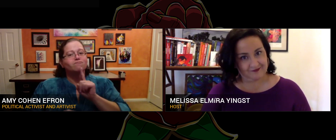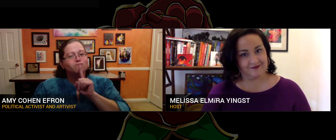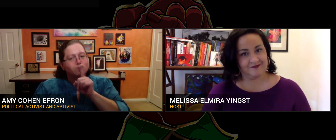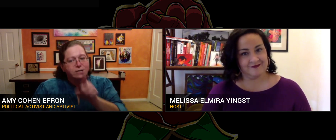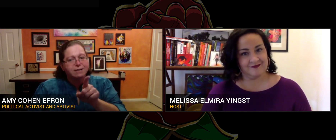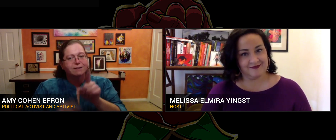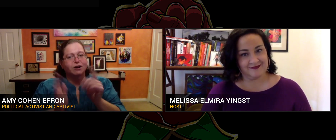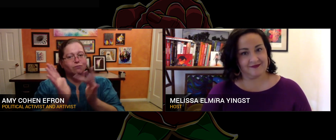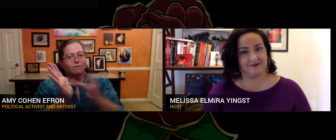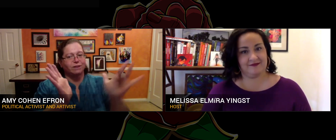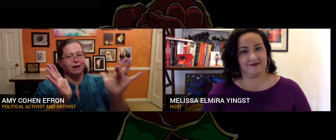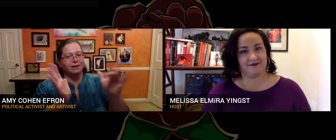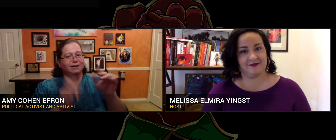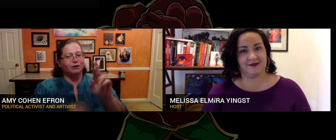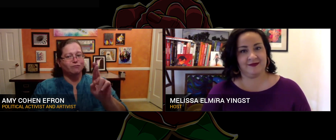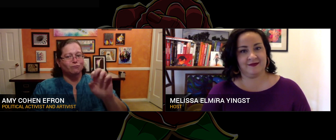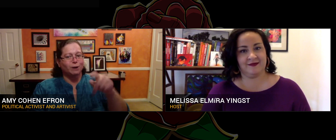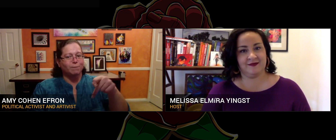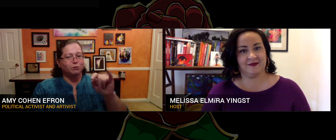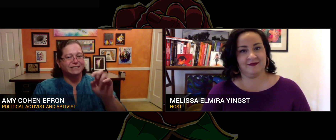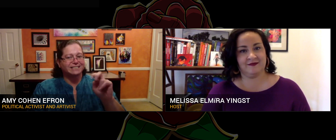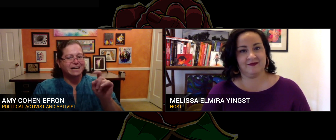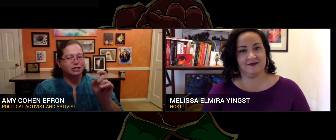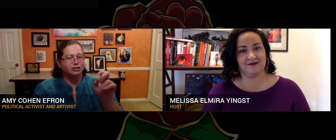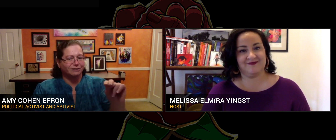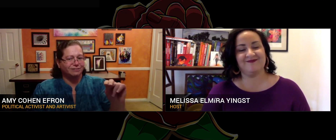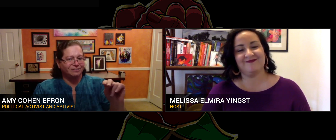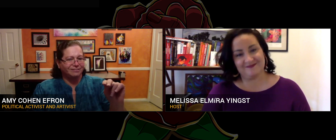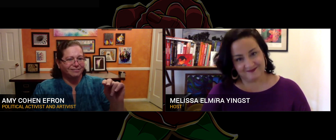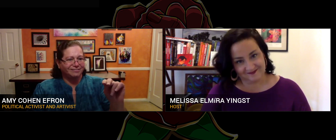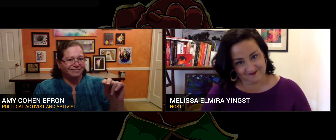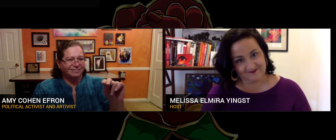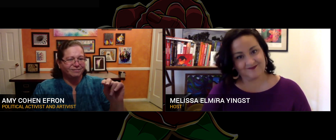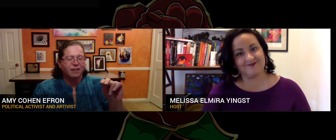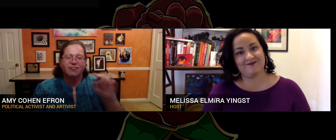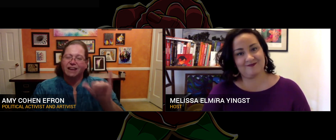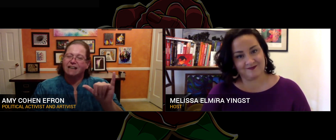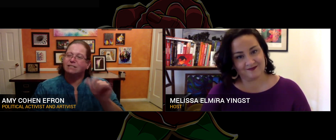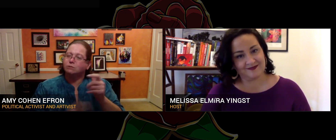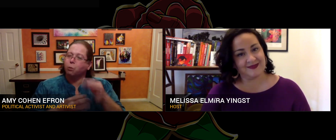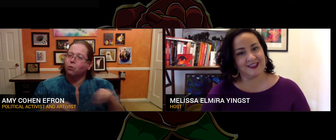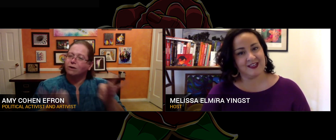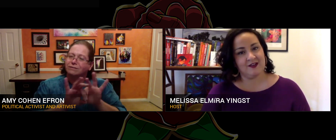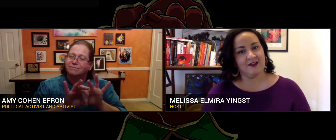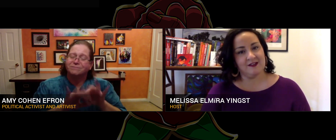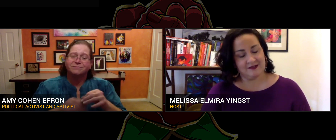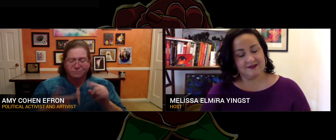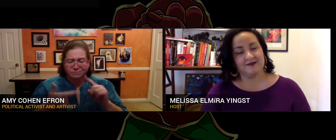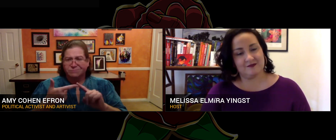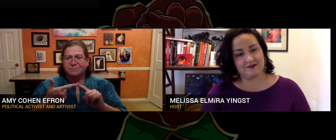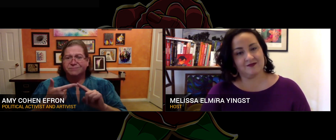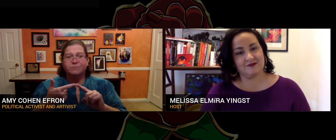of true reflections in our representations. That was more important.